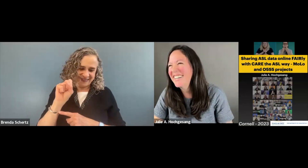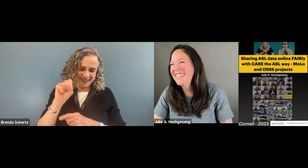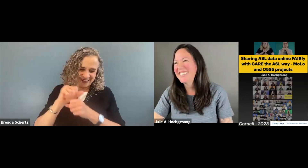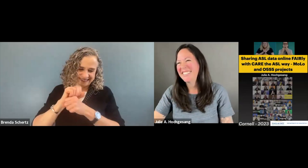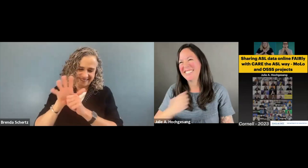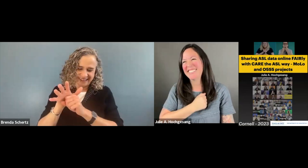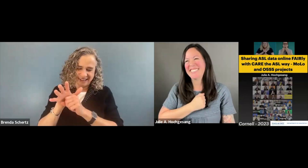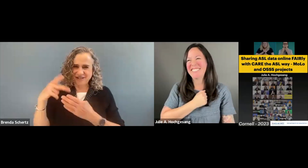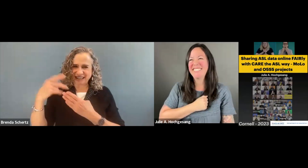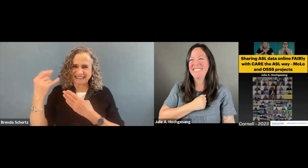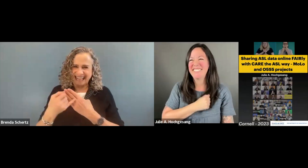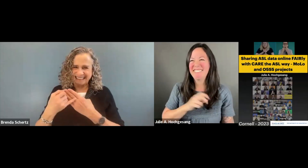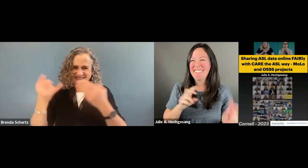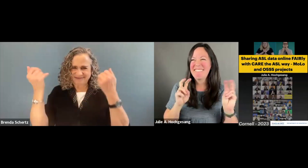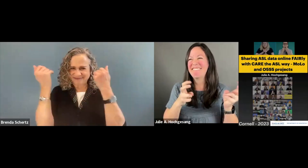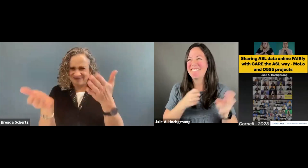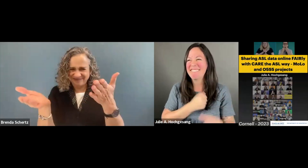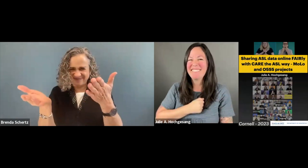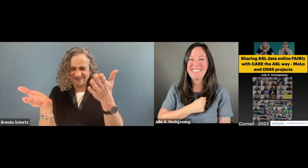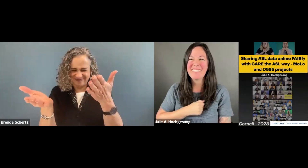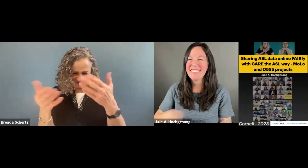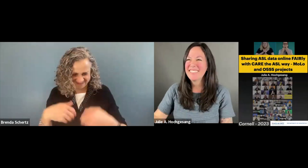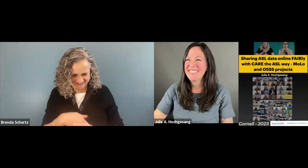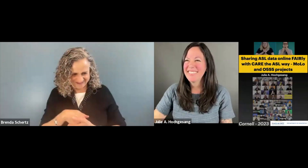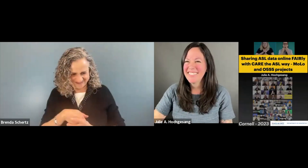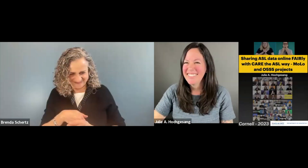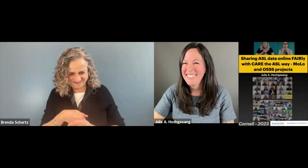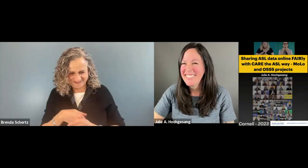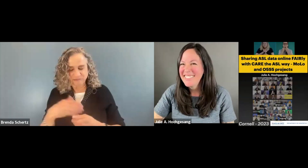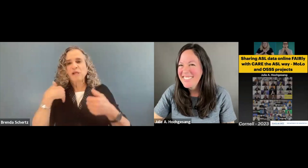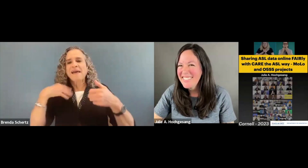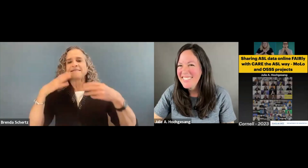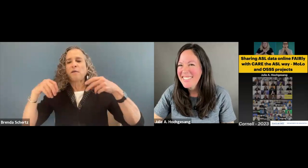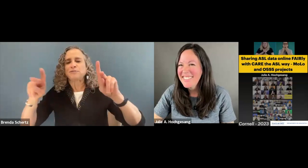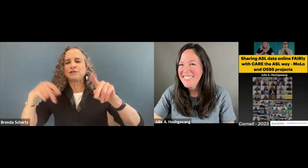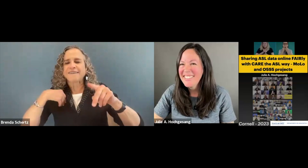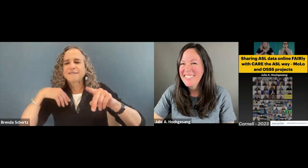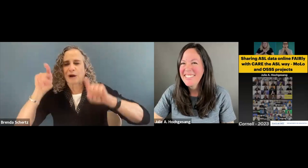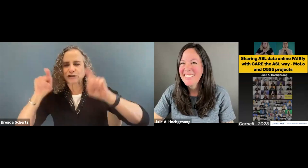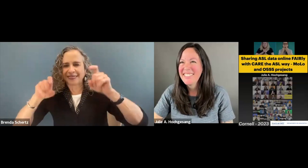Sorry about that title! Her talk is titled "Sharing ASL data online FAIRly with CARE the ASL way: MoLo and O5S5 projects" Sorry about that title! Sorry about that title! We have the opportunity for questions at the end of the presentation.